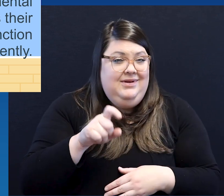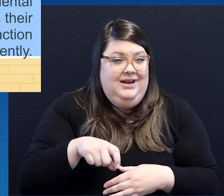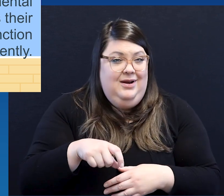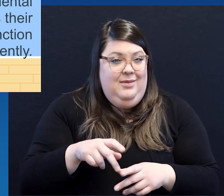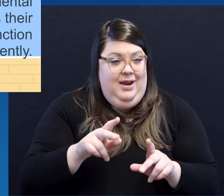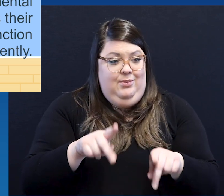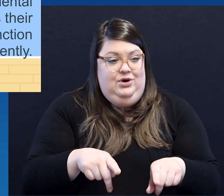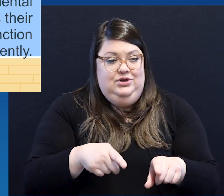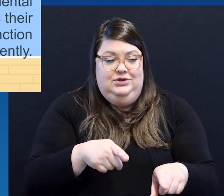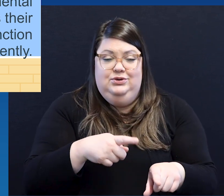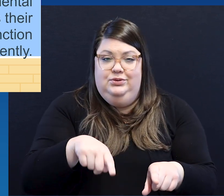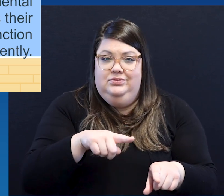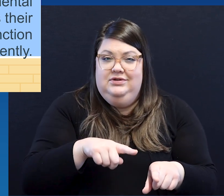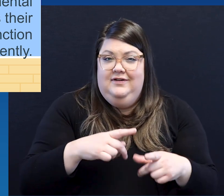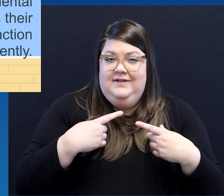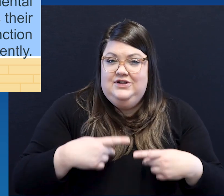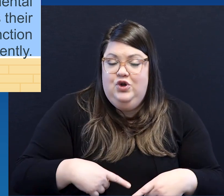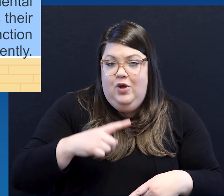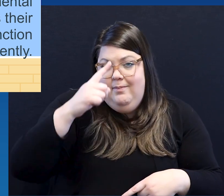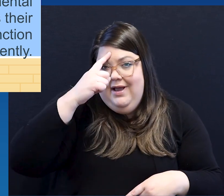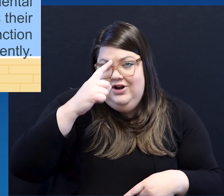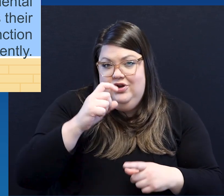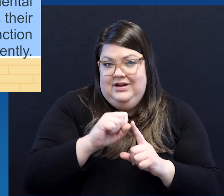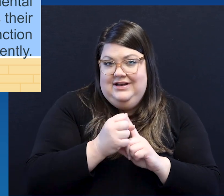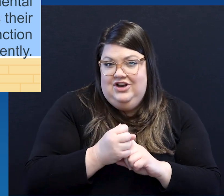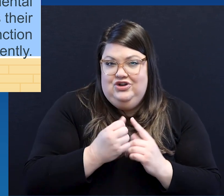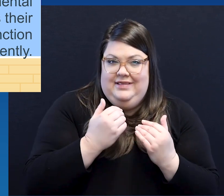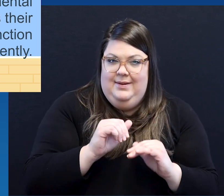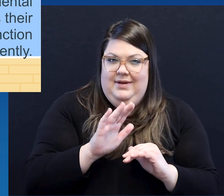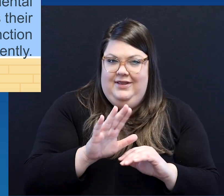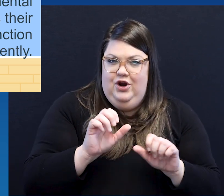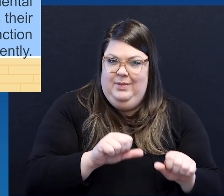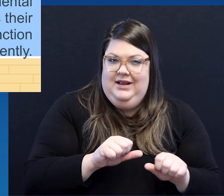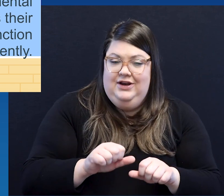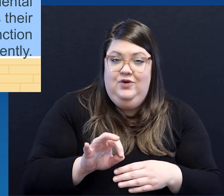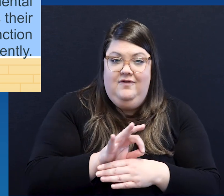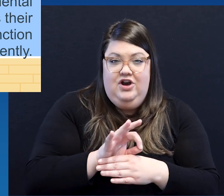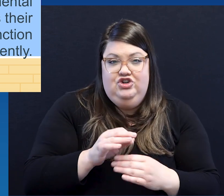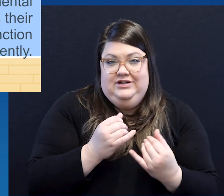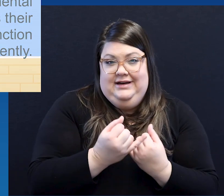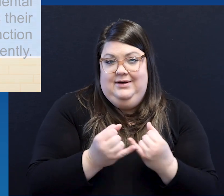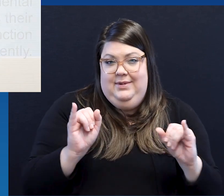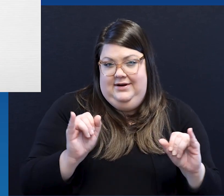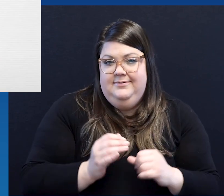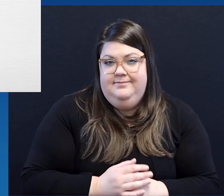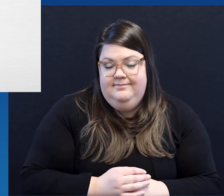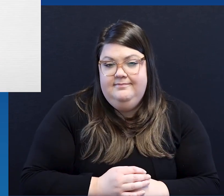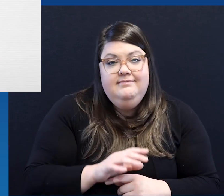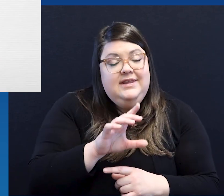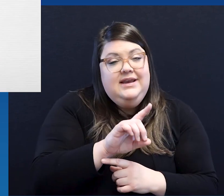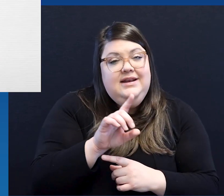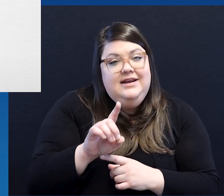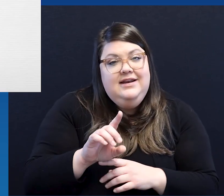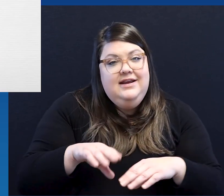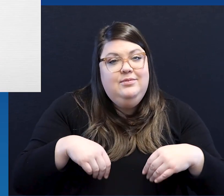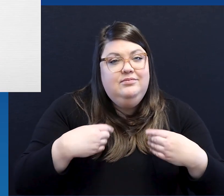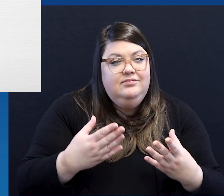Long-term care, on the other hand, includes skilled, therapeutic, and direct care services and supports that may be needed by a person